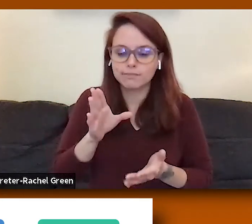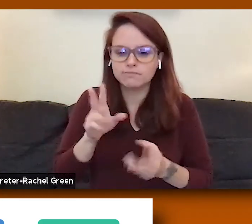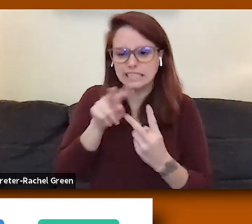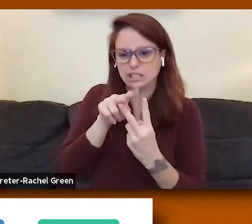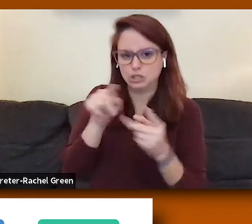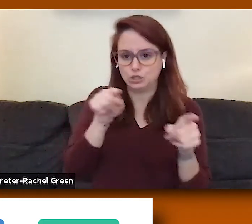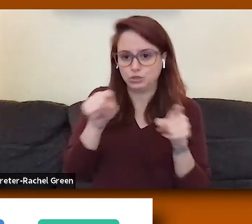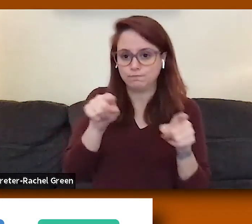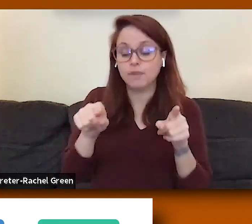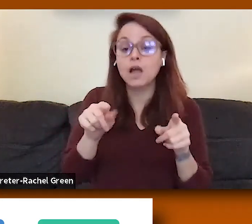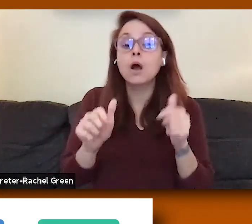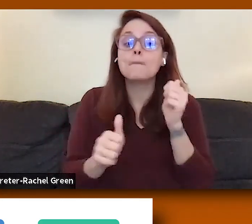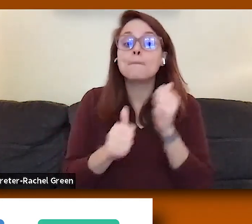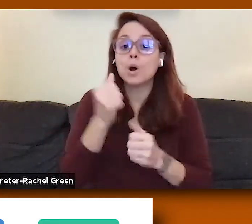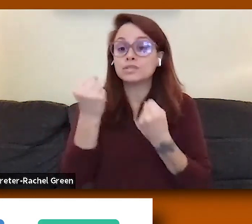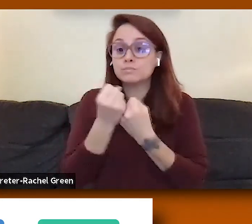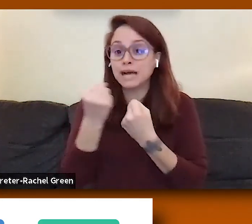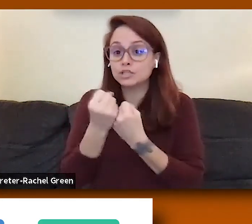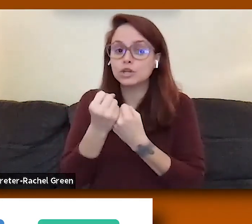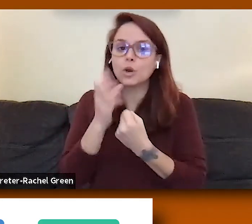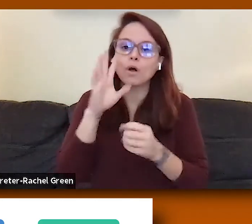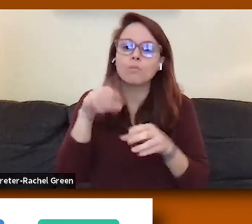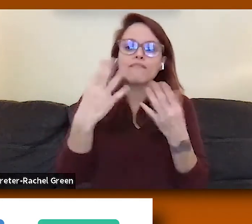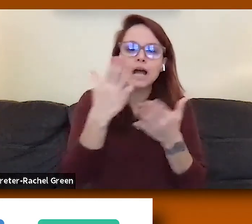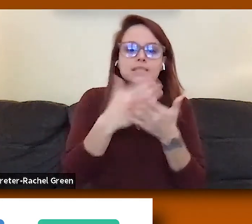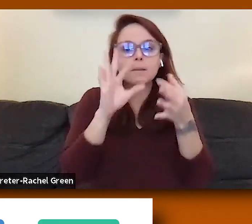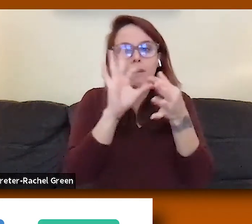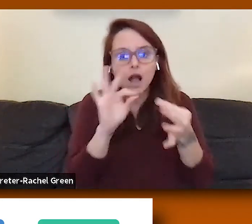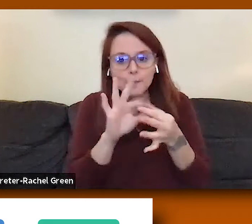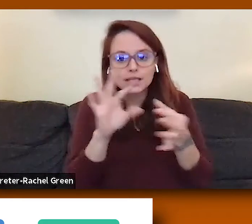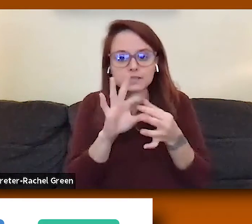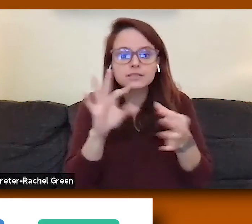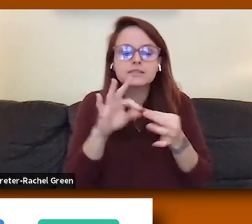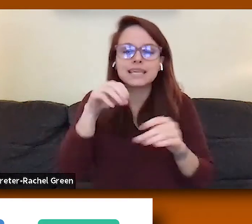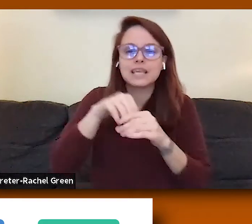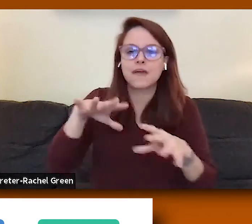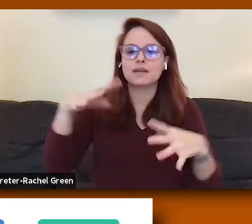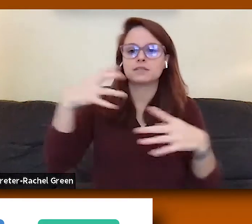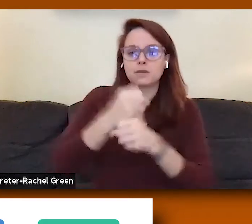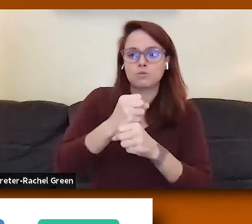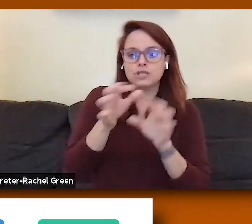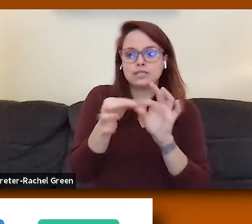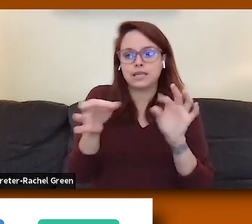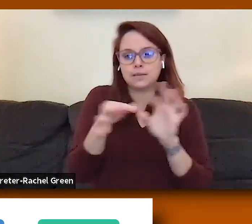And most sponsors will provide comments and/or the summary statements from the reviewers.